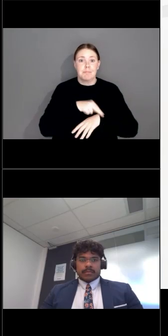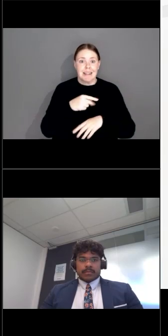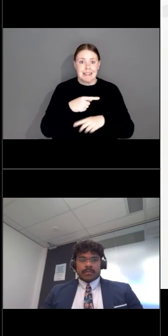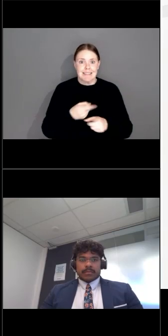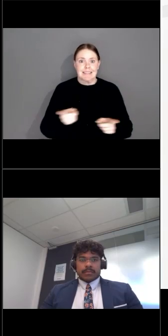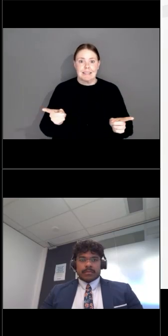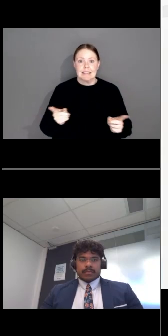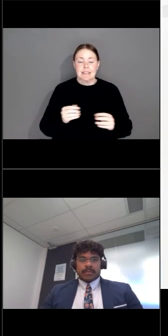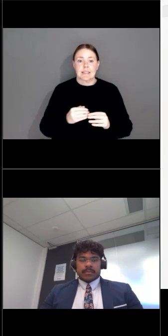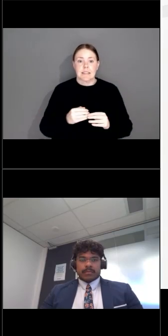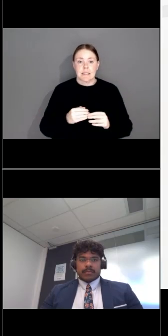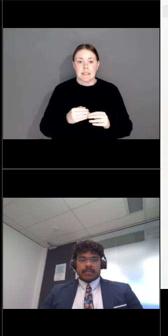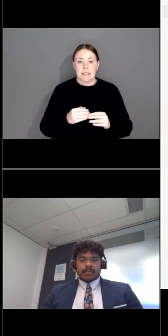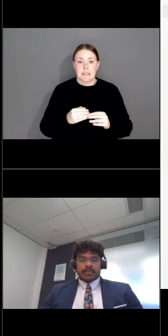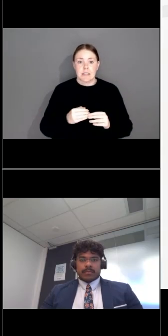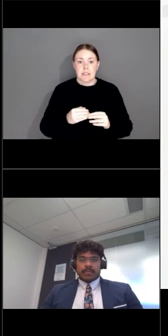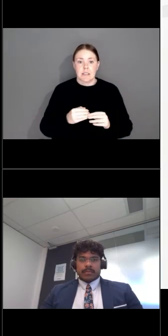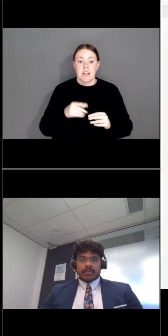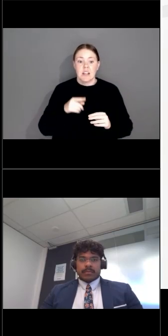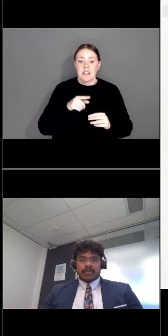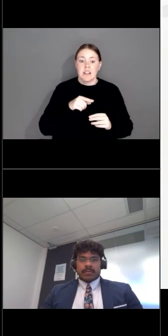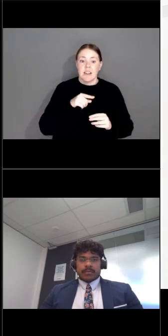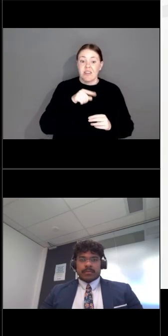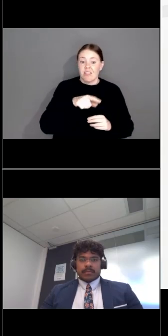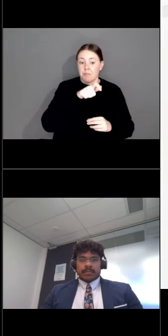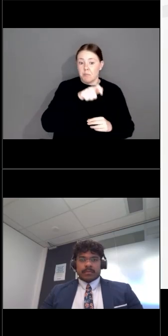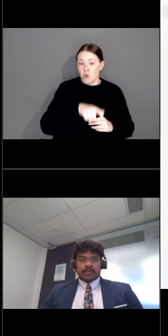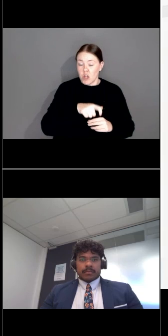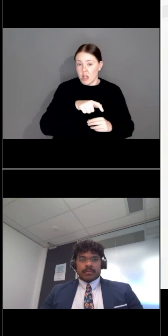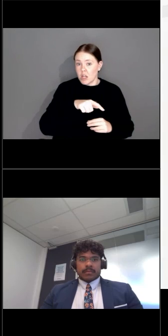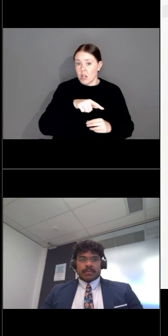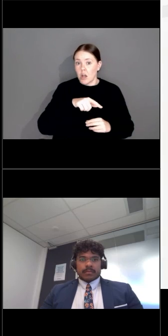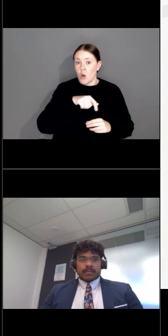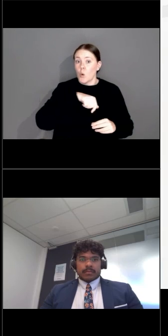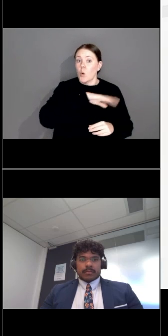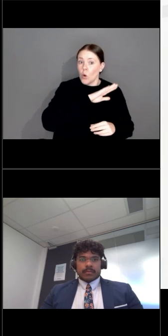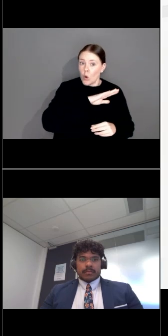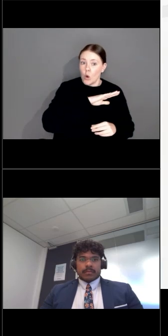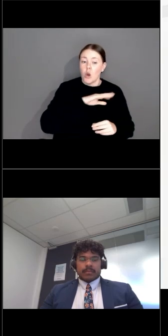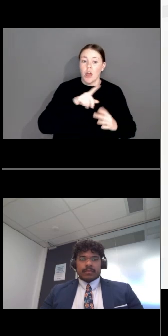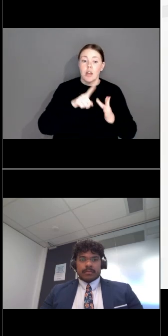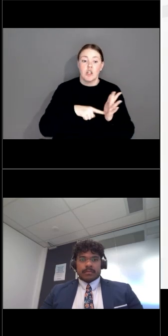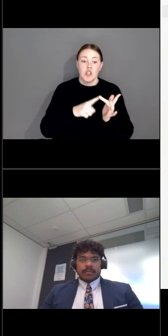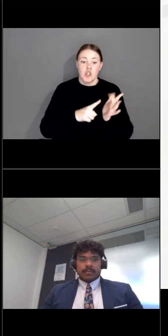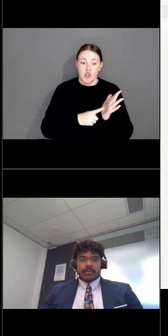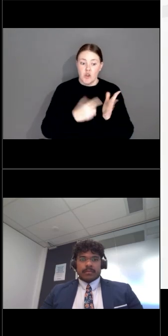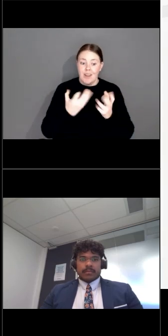um servicing officer has gone now that Jill's um got a date and she's got a date to go to court